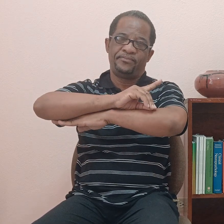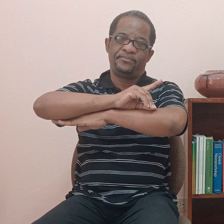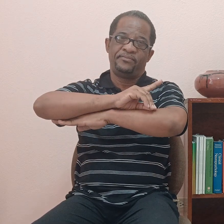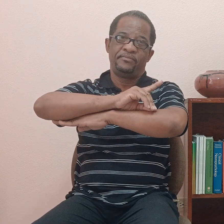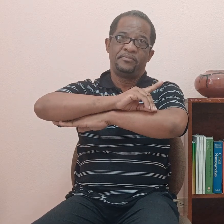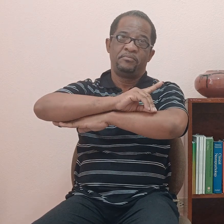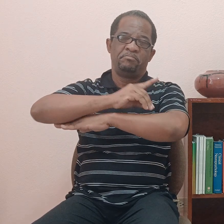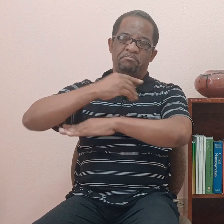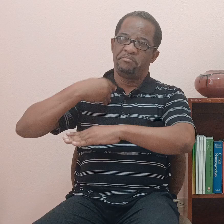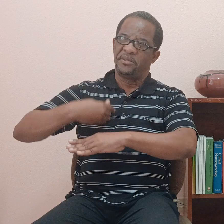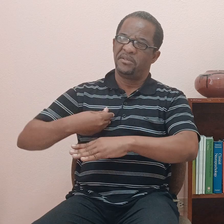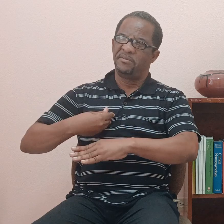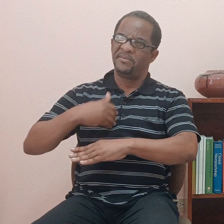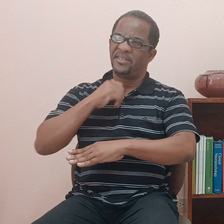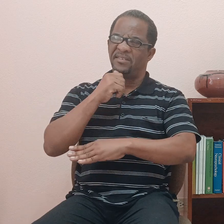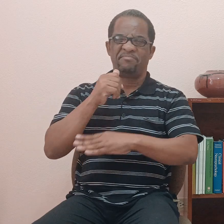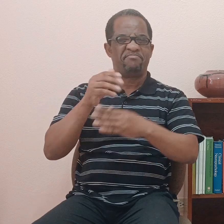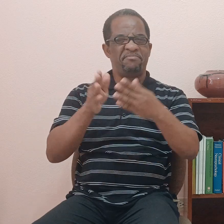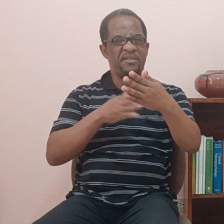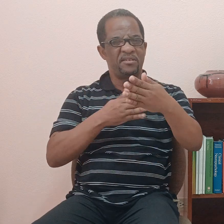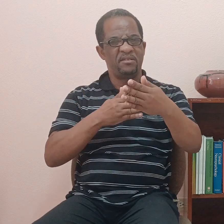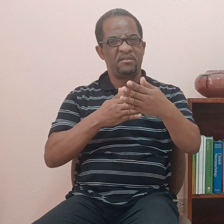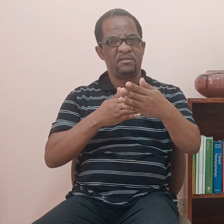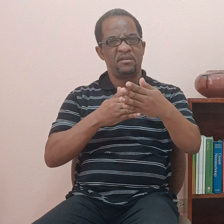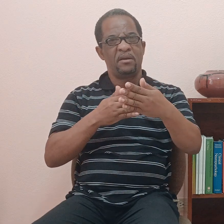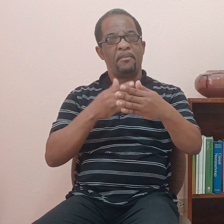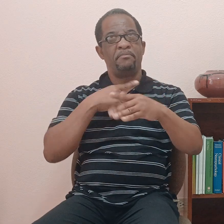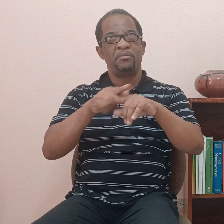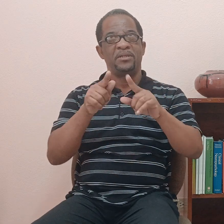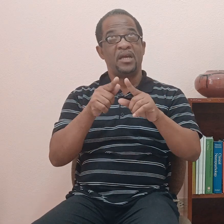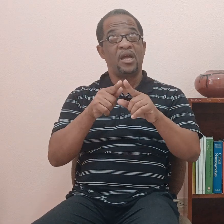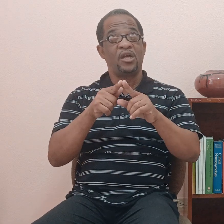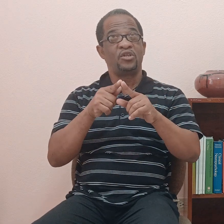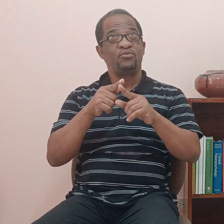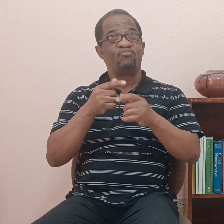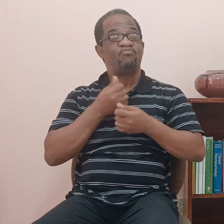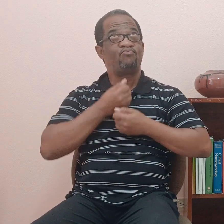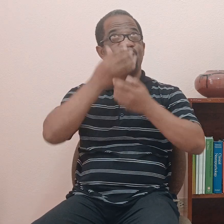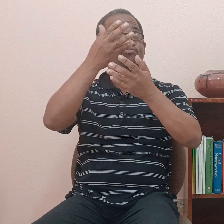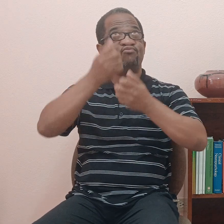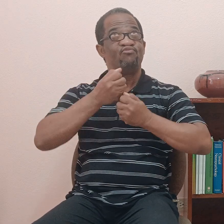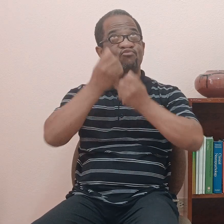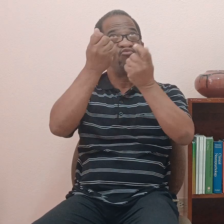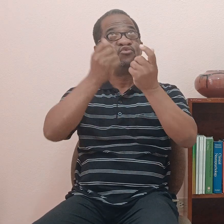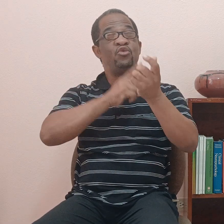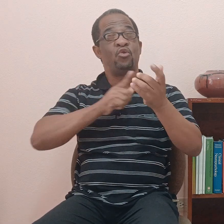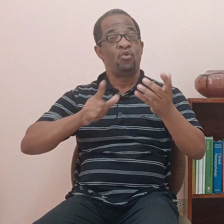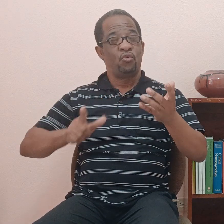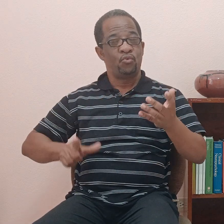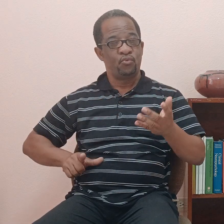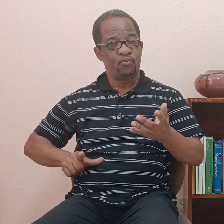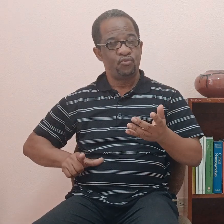I may not be able to sing, but I can still make a joyful noise to the Lord.